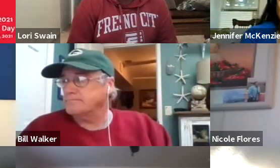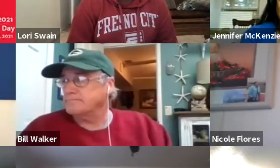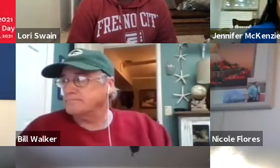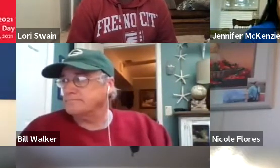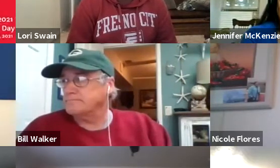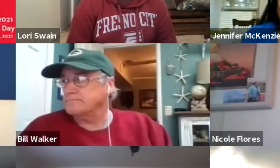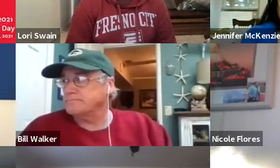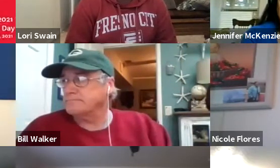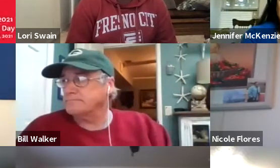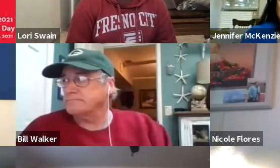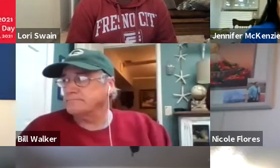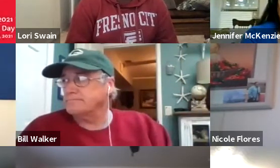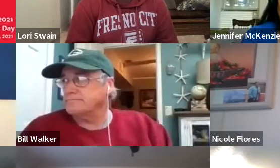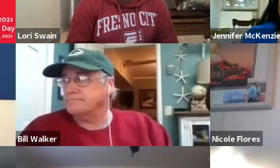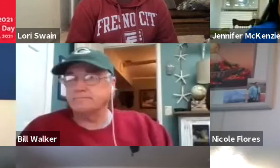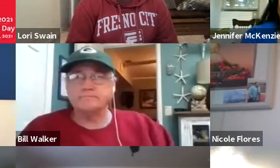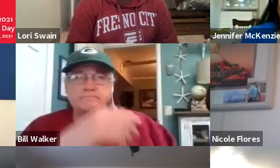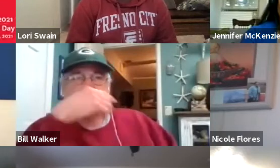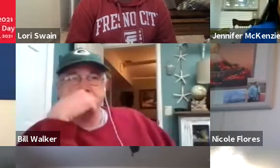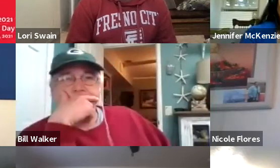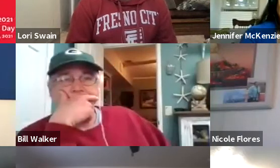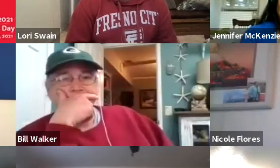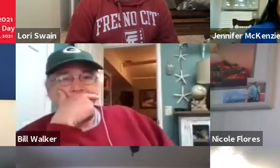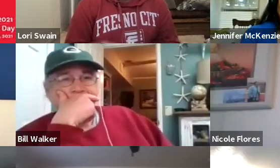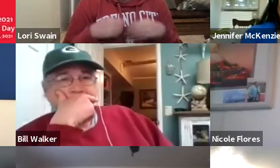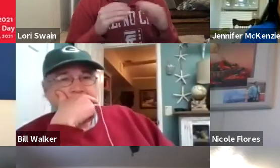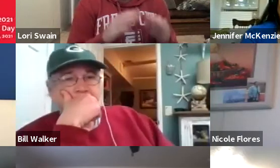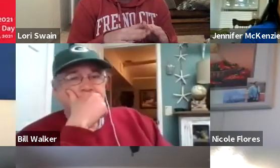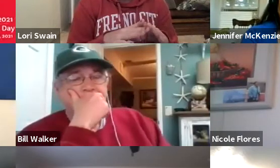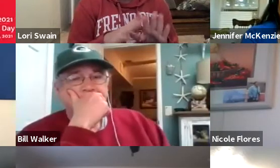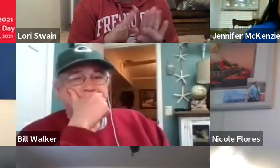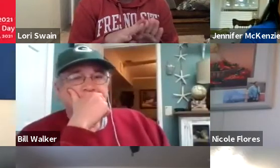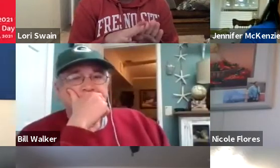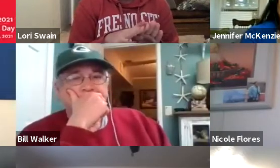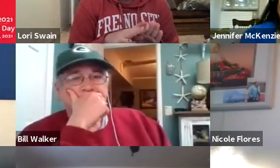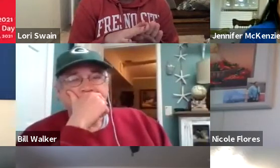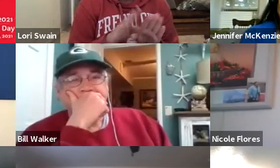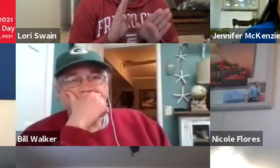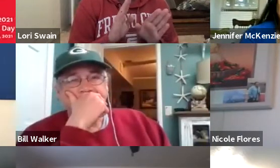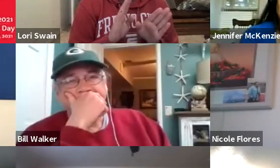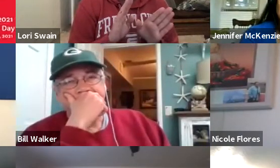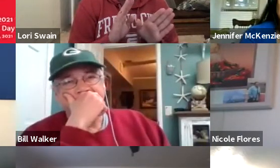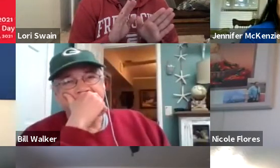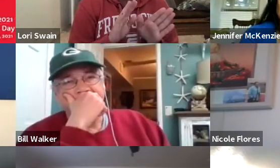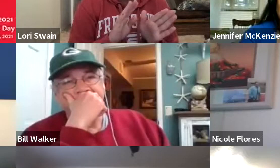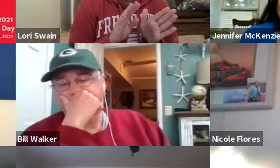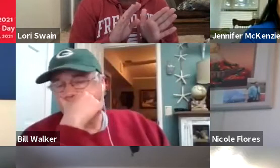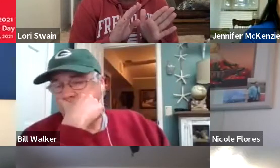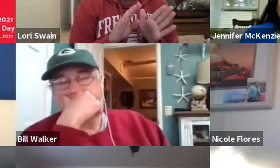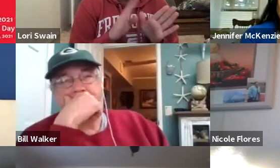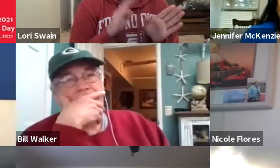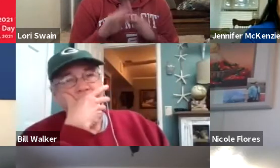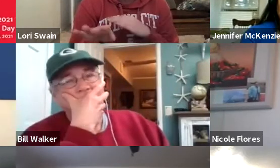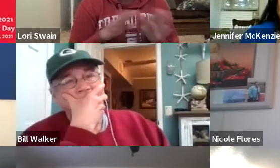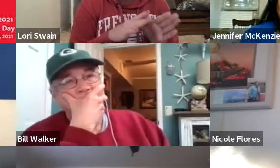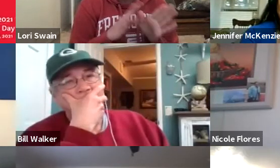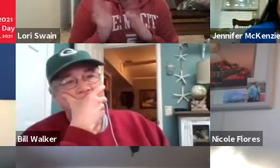choose or we have six, and they have to choose three of the six. Every elective is either offered like every other semester, so